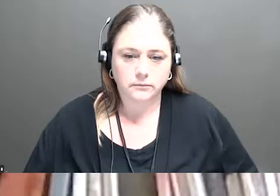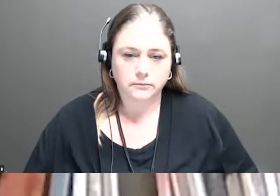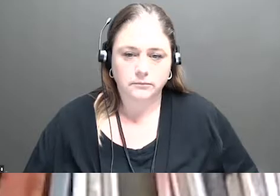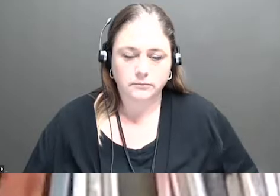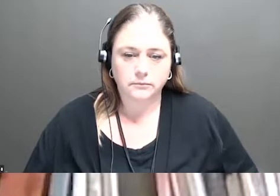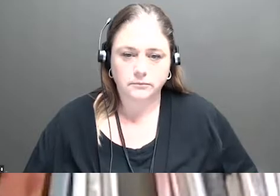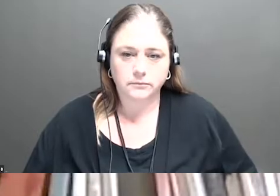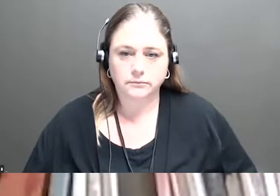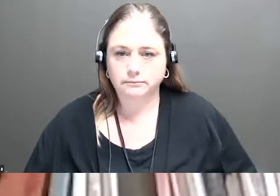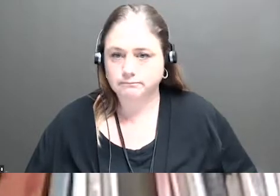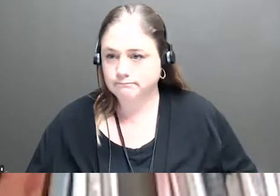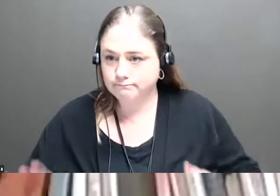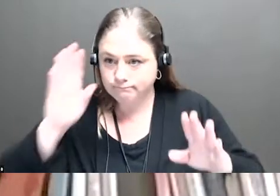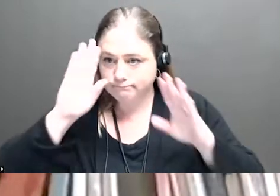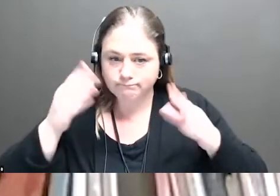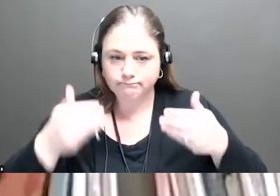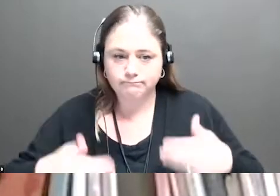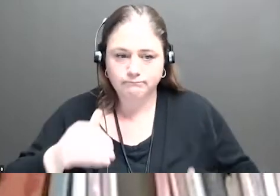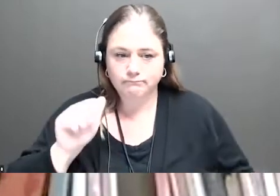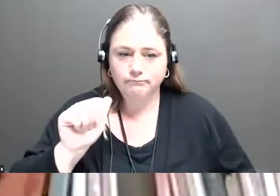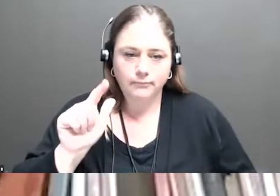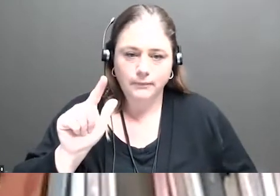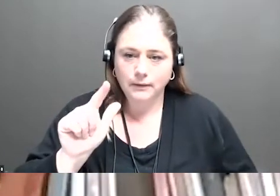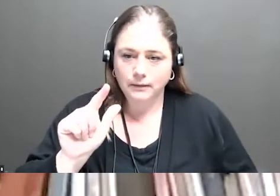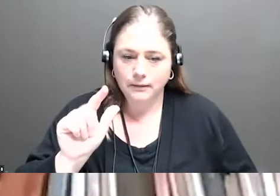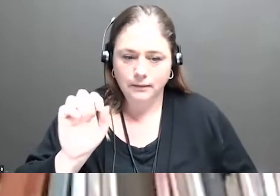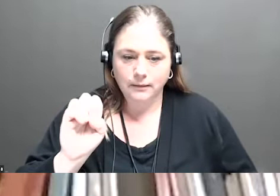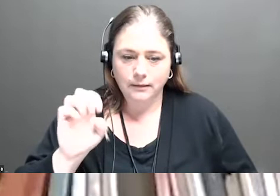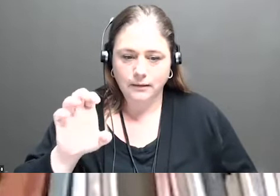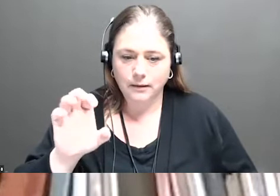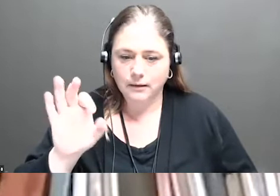Hello everyone, I'm Alec Farquhar from the Disability and Work Canada Steering Committee.